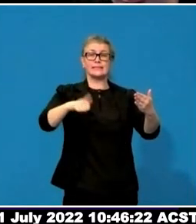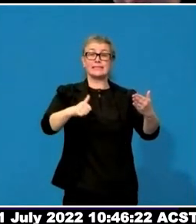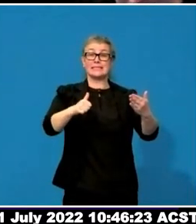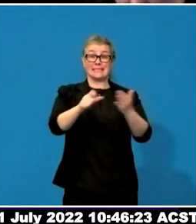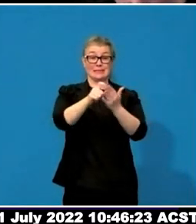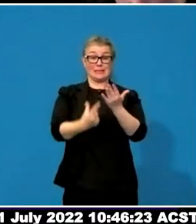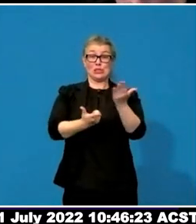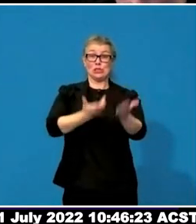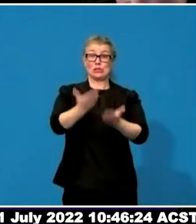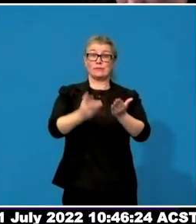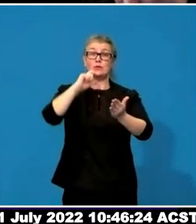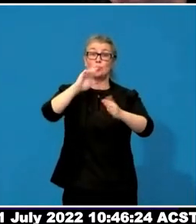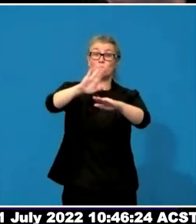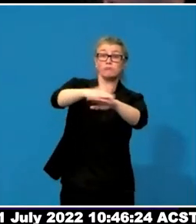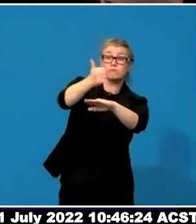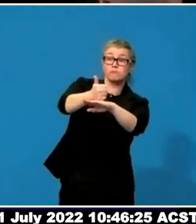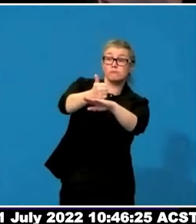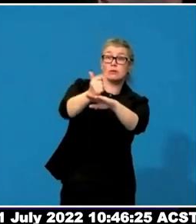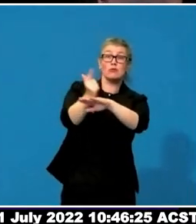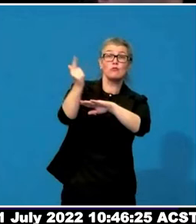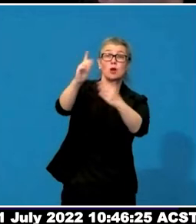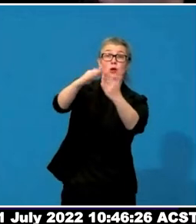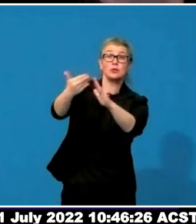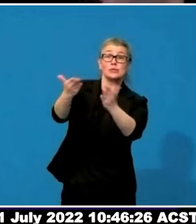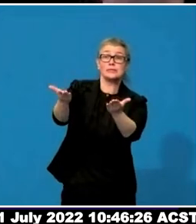exist in remote communities in the absence of block funding.